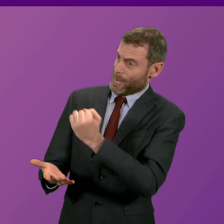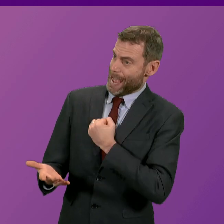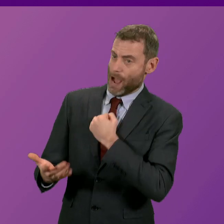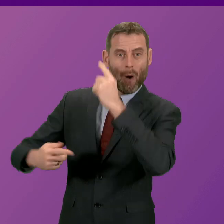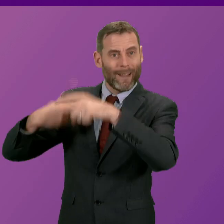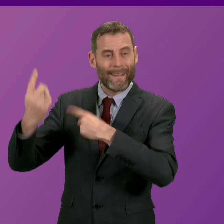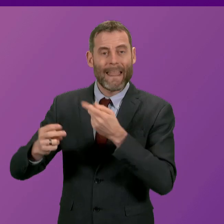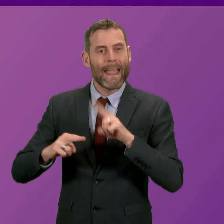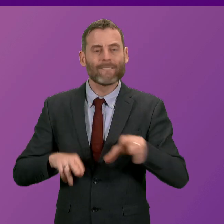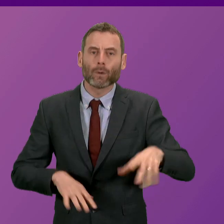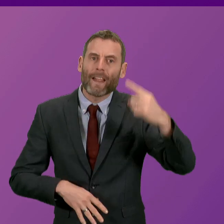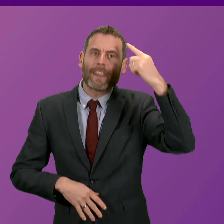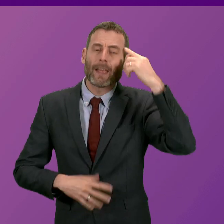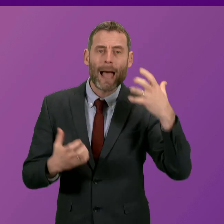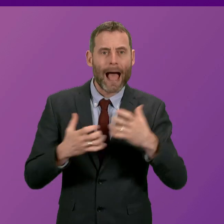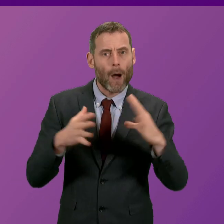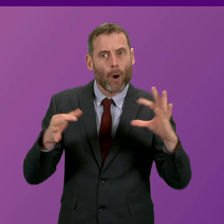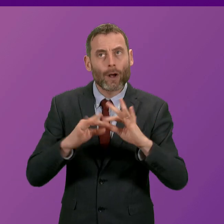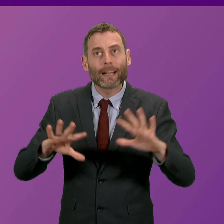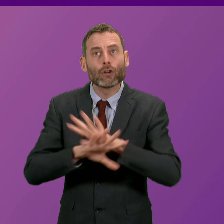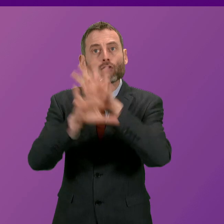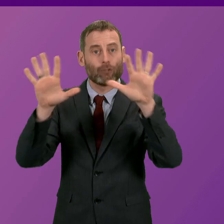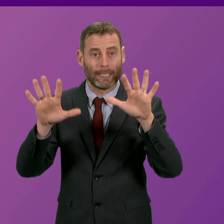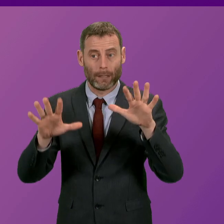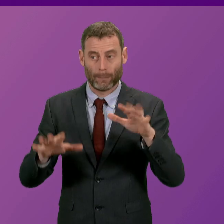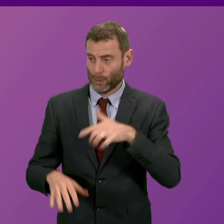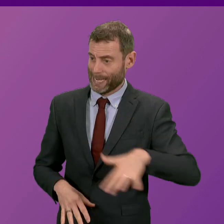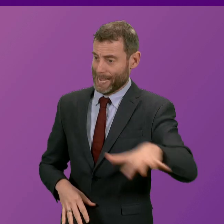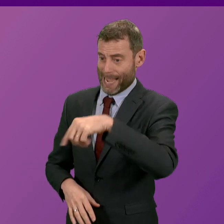to realise the opportunities for low energy prices, which everyone wants in Scotland.